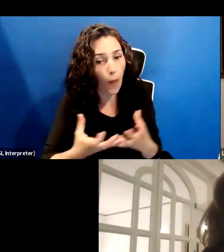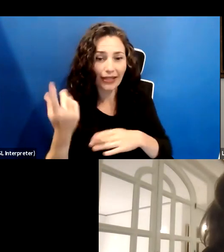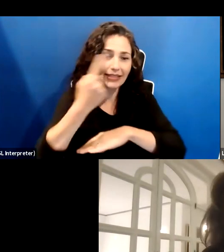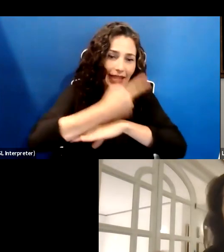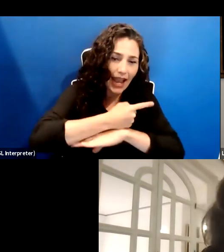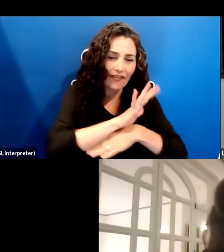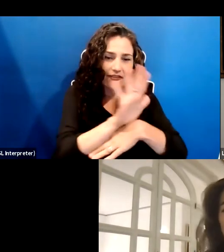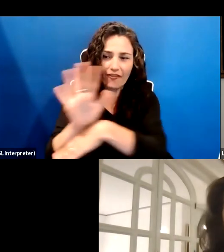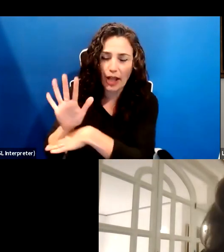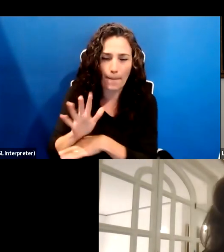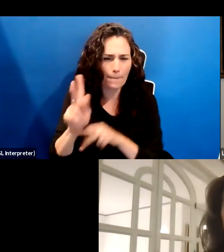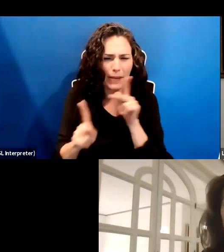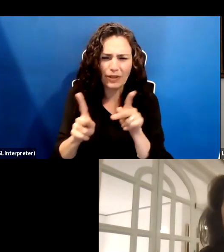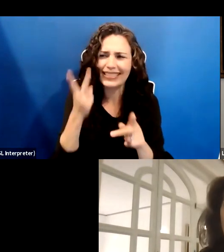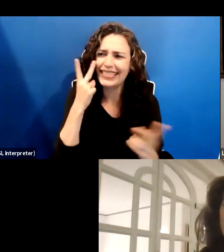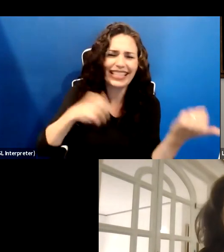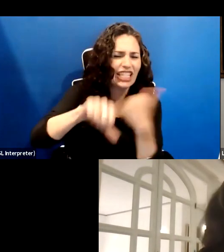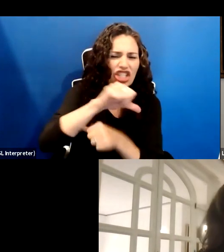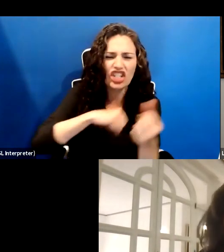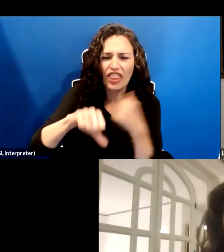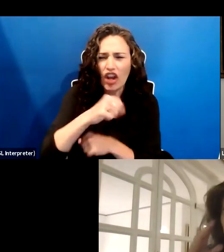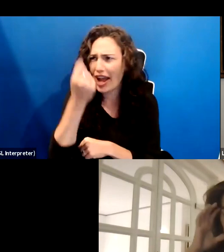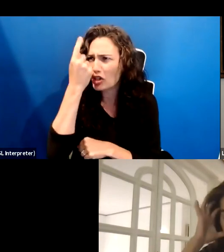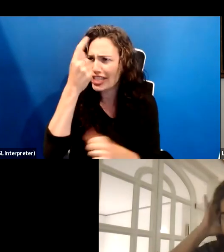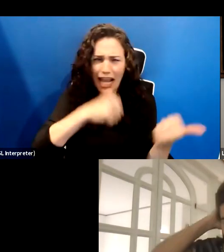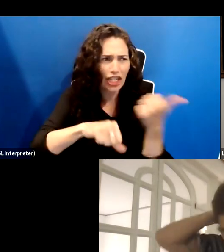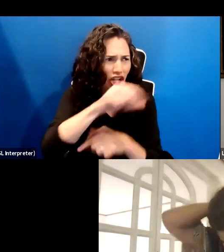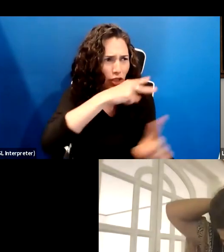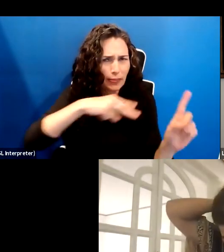where people would be able to see each other and understand each other's perspectives.